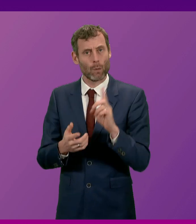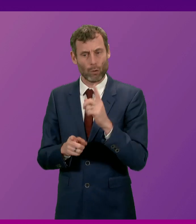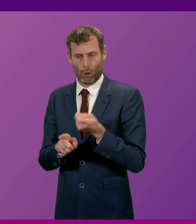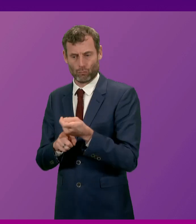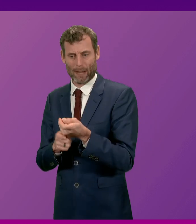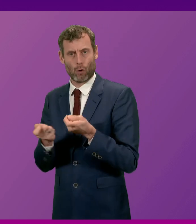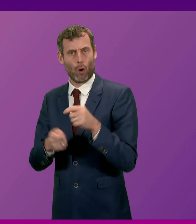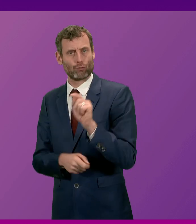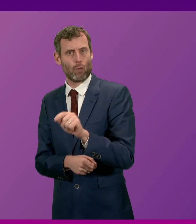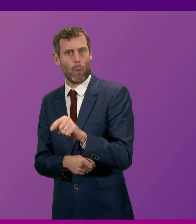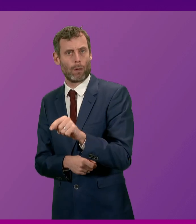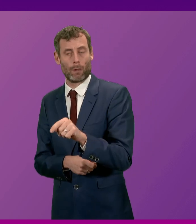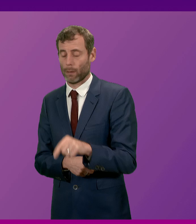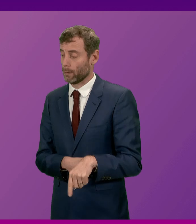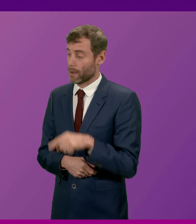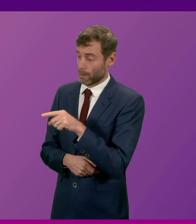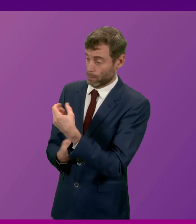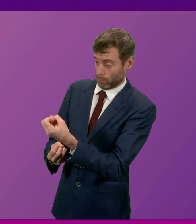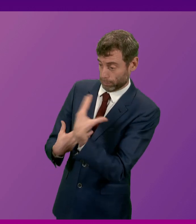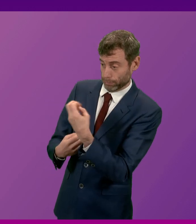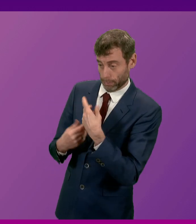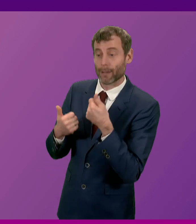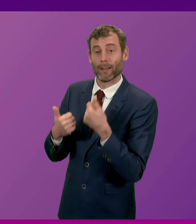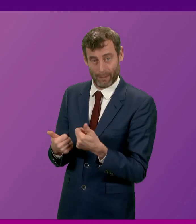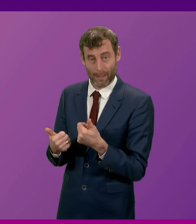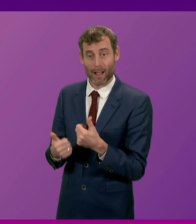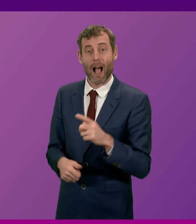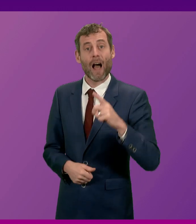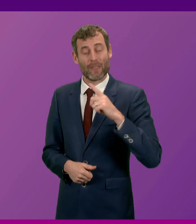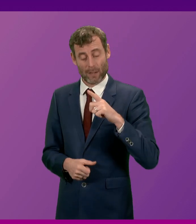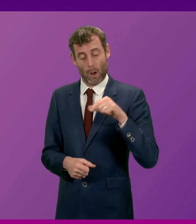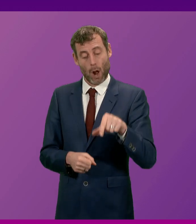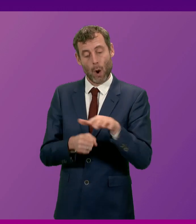of that high-quality input has led the Local Government, Housing and Planning Committee, in its